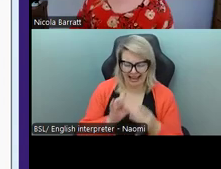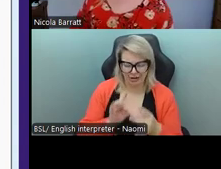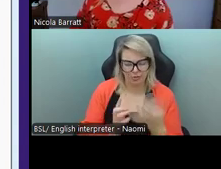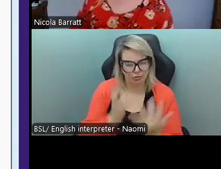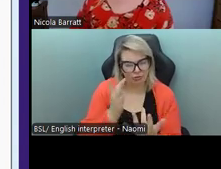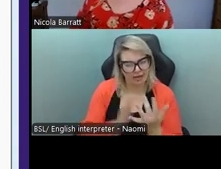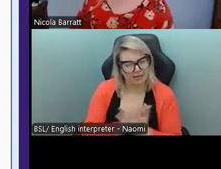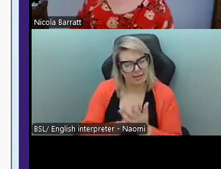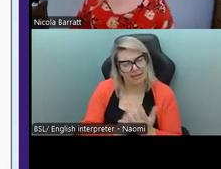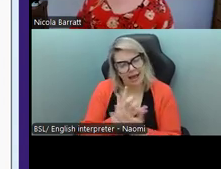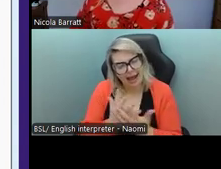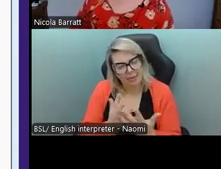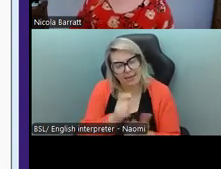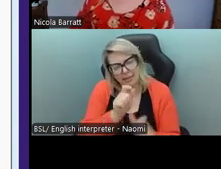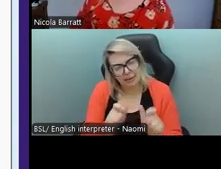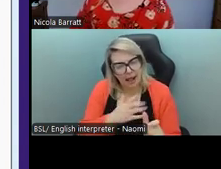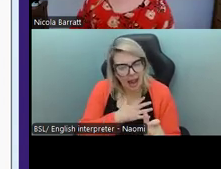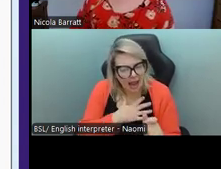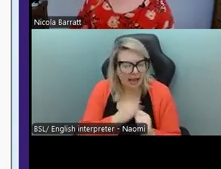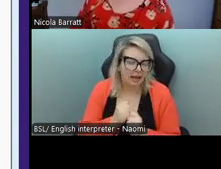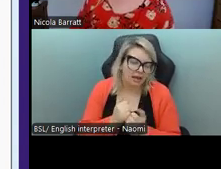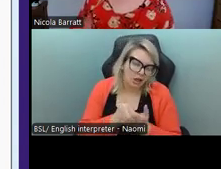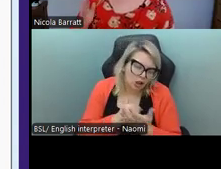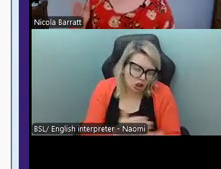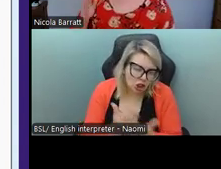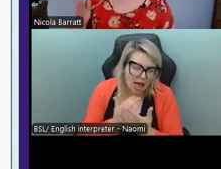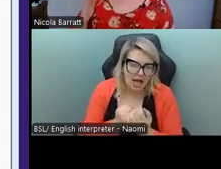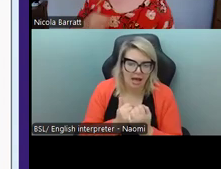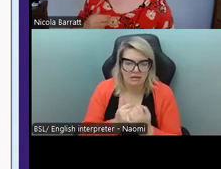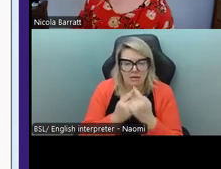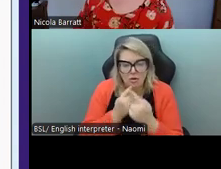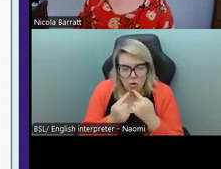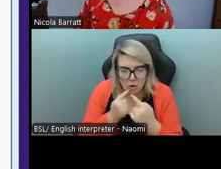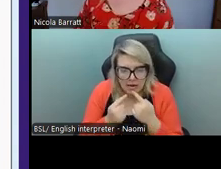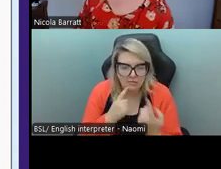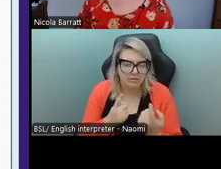liking, sharing your post compared to the number of followers that you have.